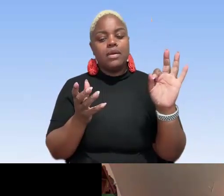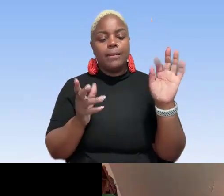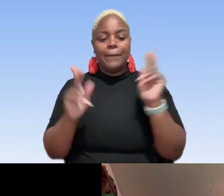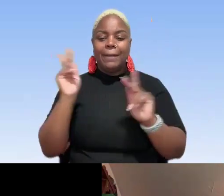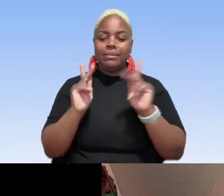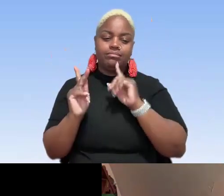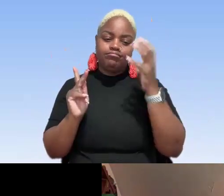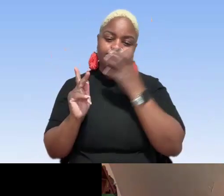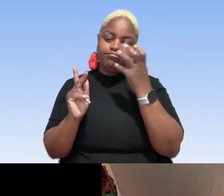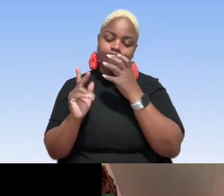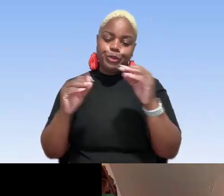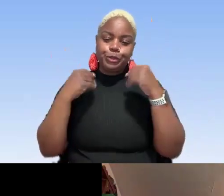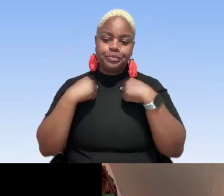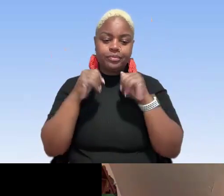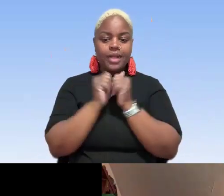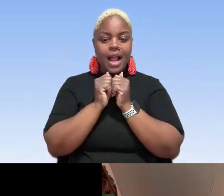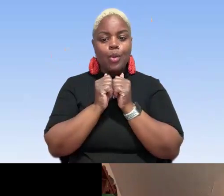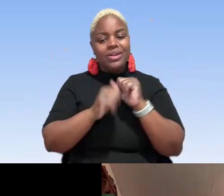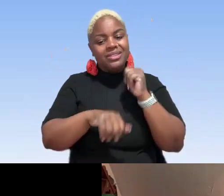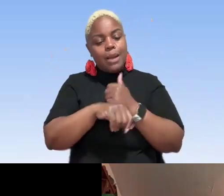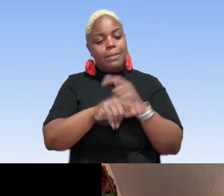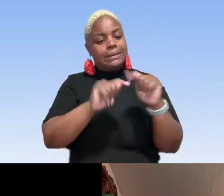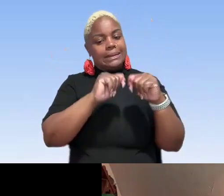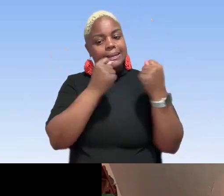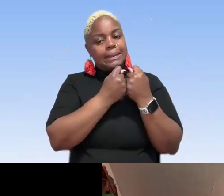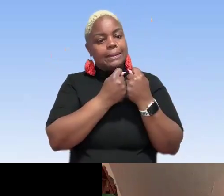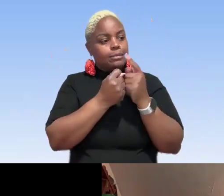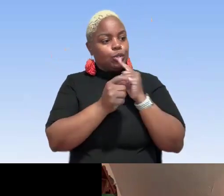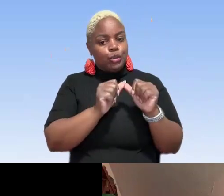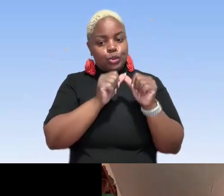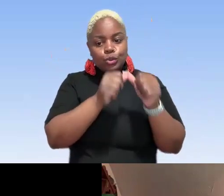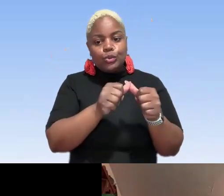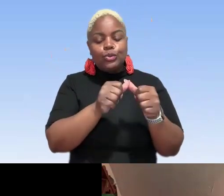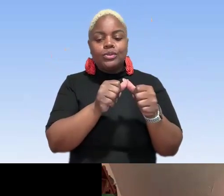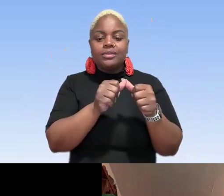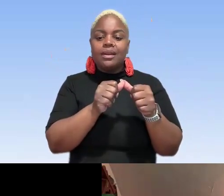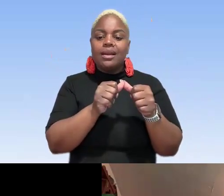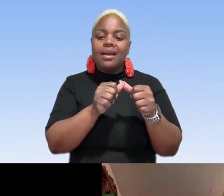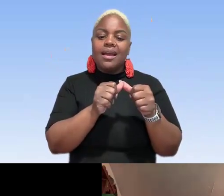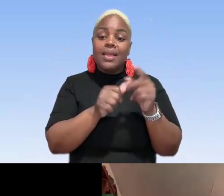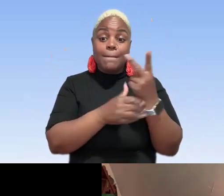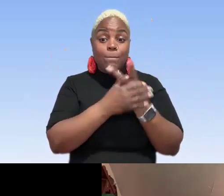actually sustainable and mutually beneficial to providers and recipients. Um, and yeah, that's a little intro about me.